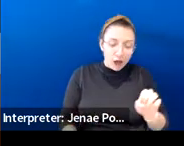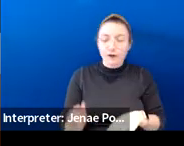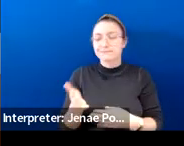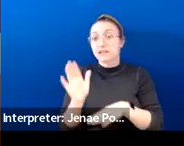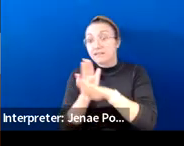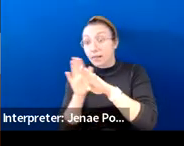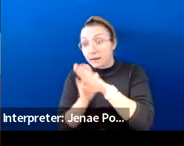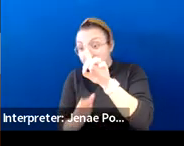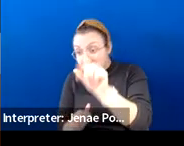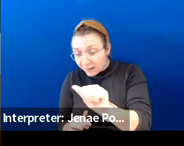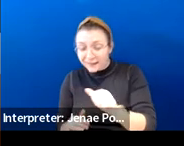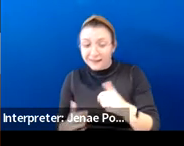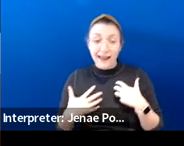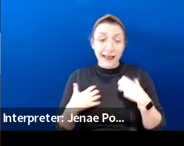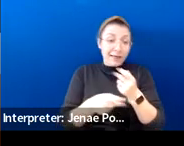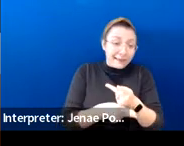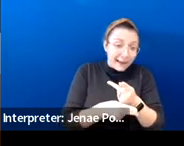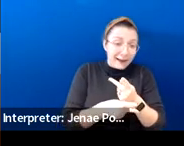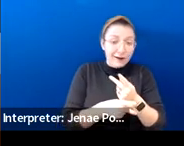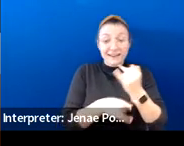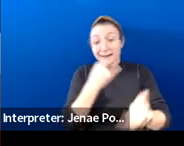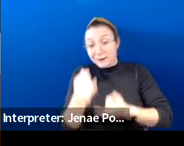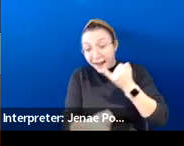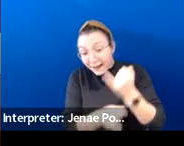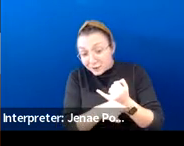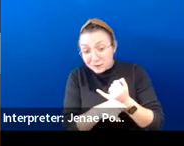health care, international social work, justice and Corrections,